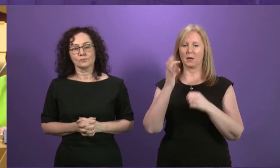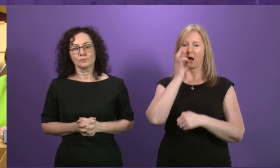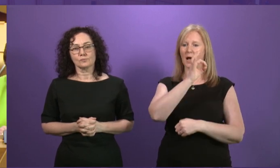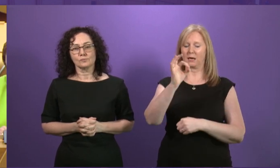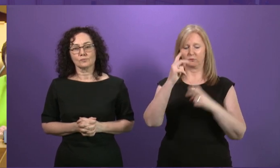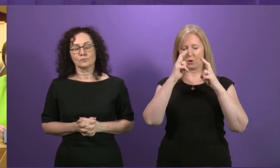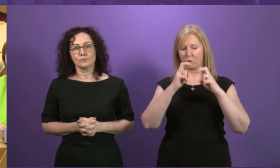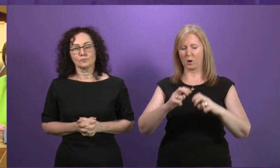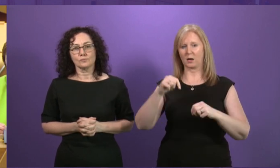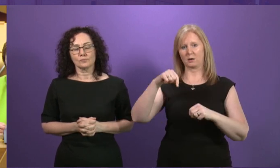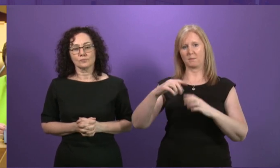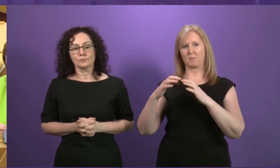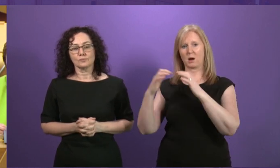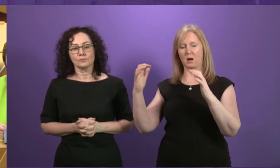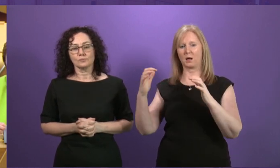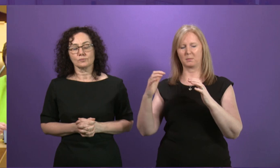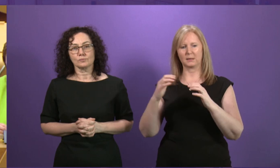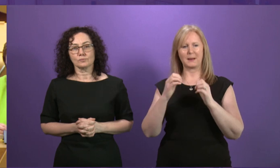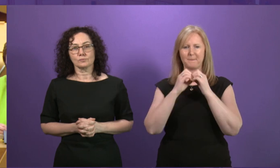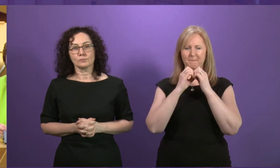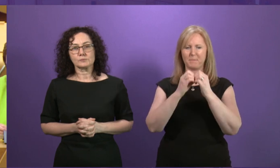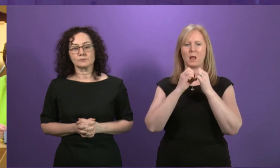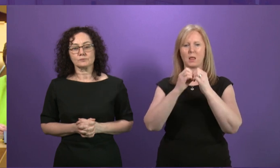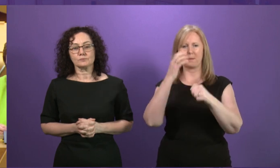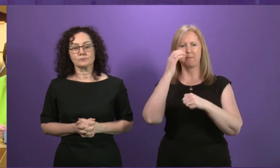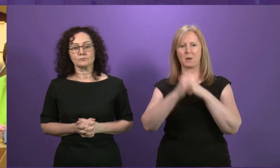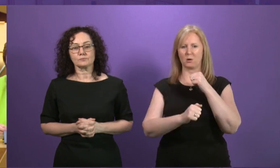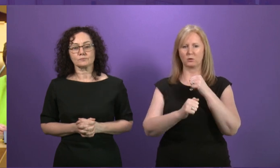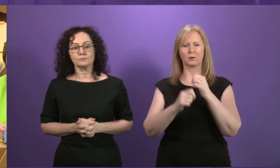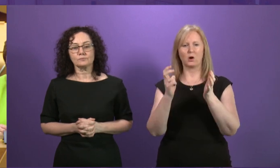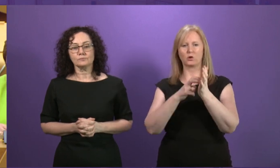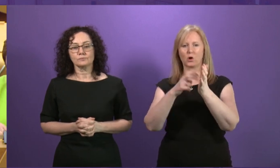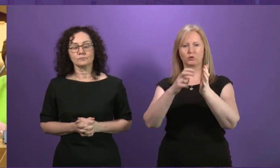They say that billions of pounds’ worth of contracts and thousands of direct and indirect